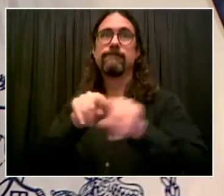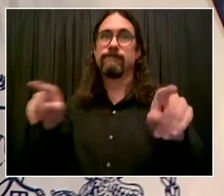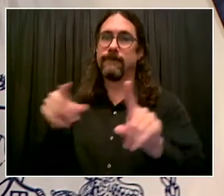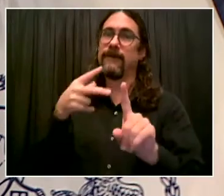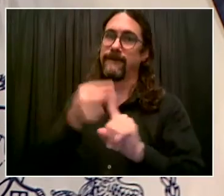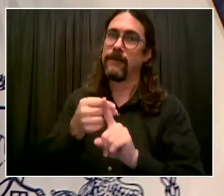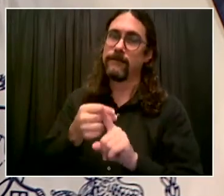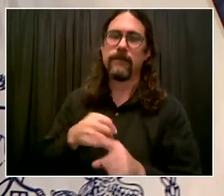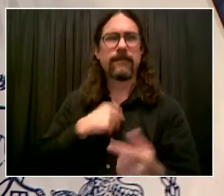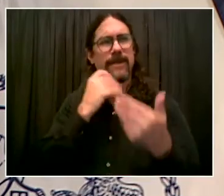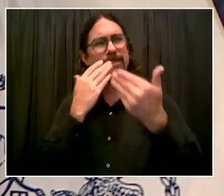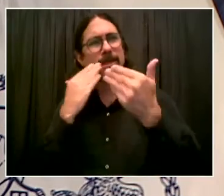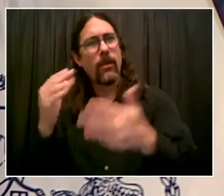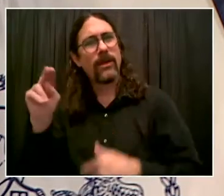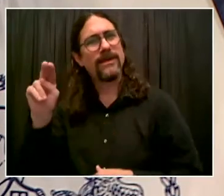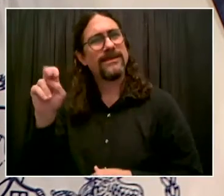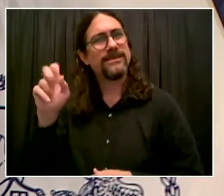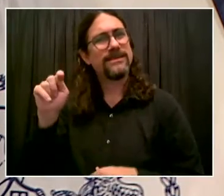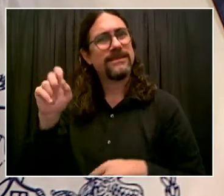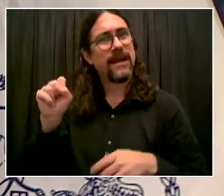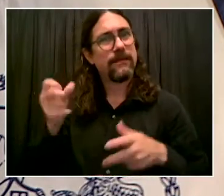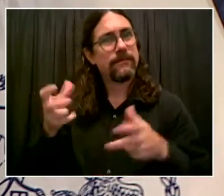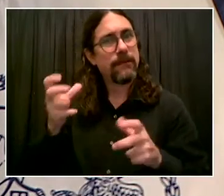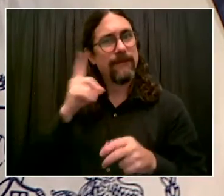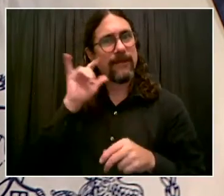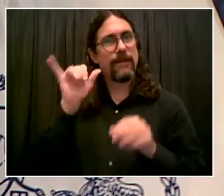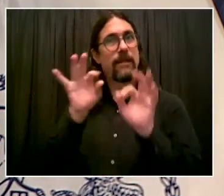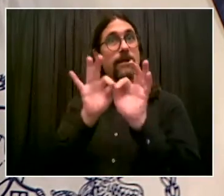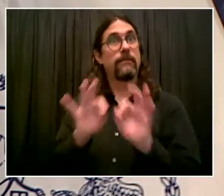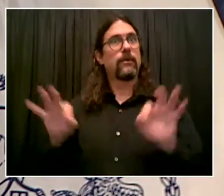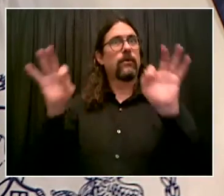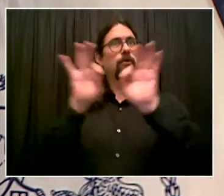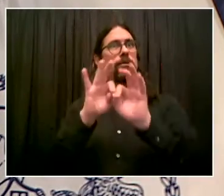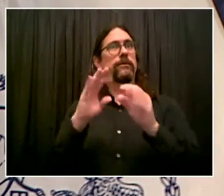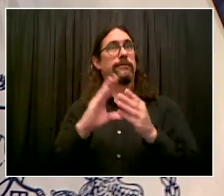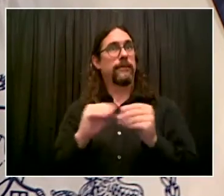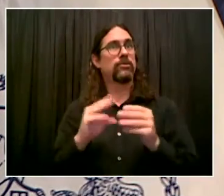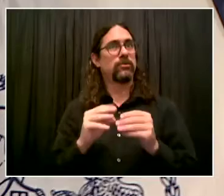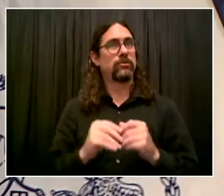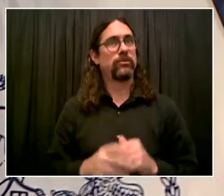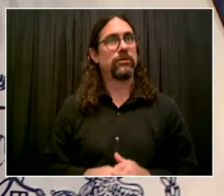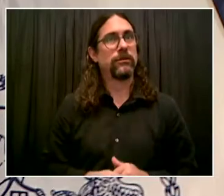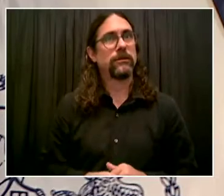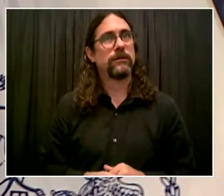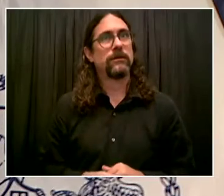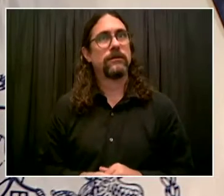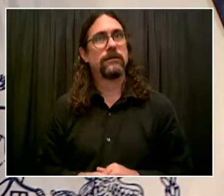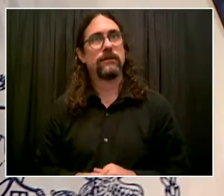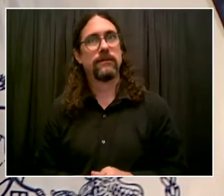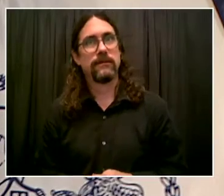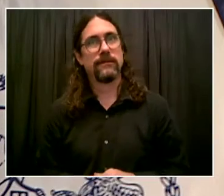VACCINATED AND PLAYERS ARE GETTING INVOLVED. EVERY BIT HELPS. EVERY BIT HELPS AND EVERY TIME